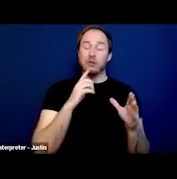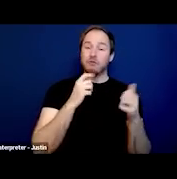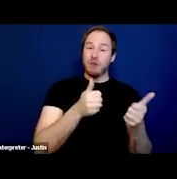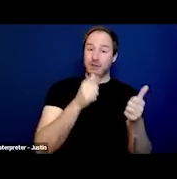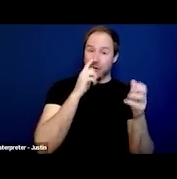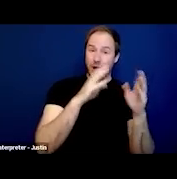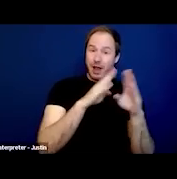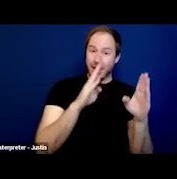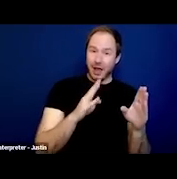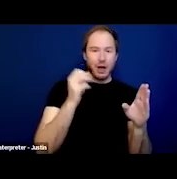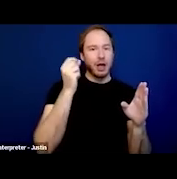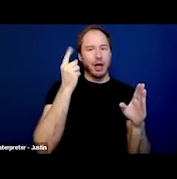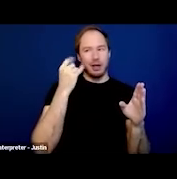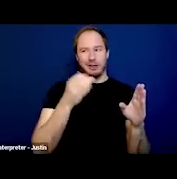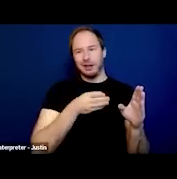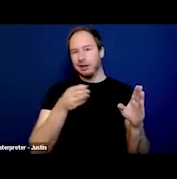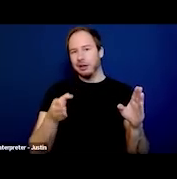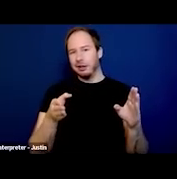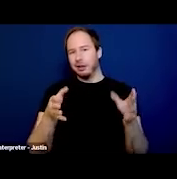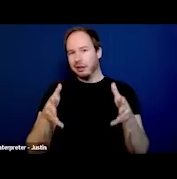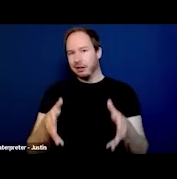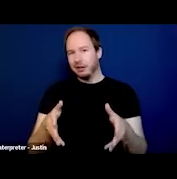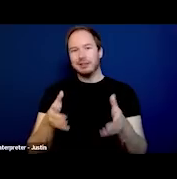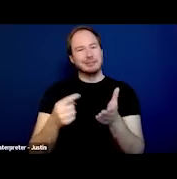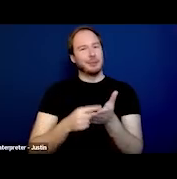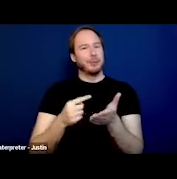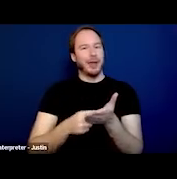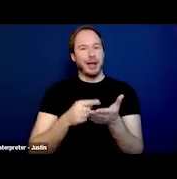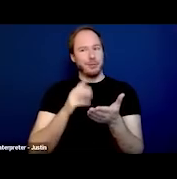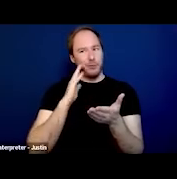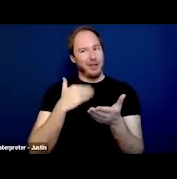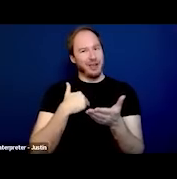but then means that there are sometimes challenges